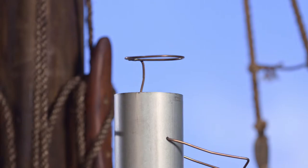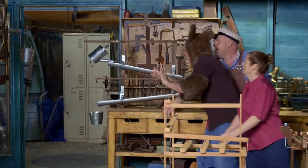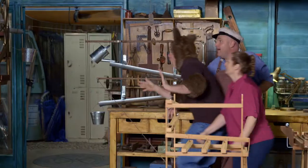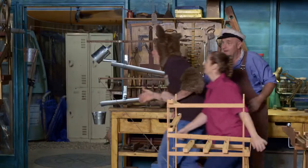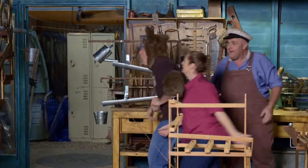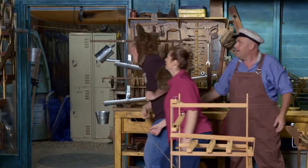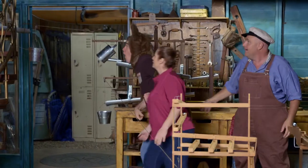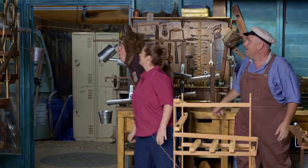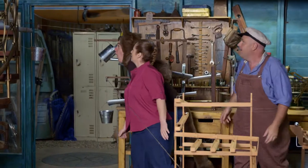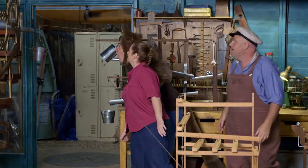Oh. Oh!